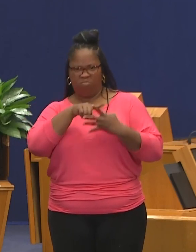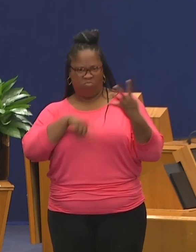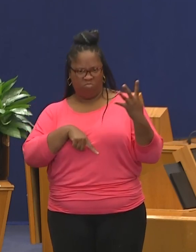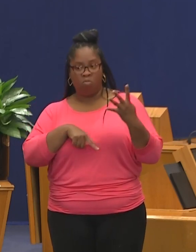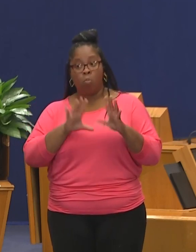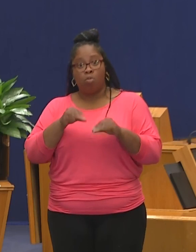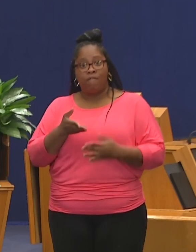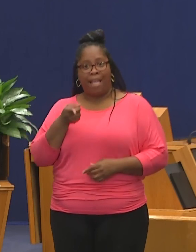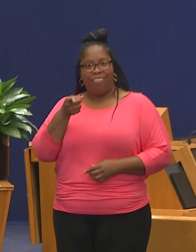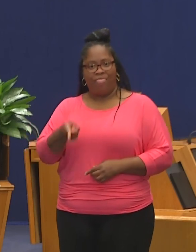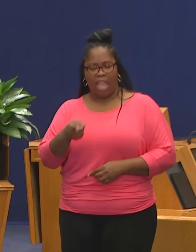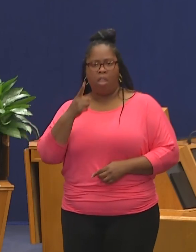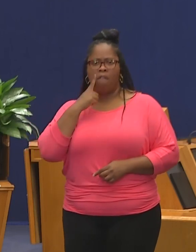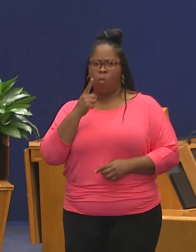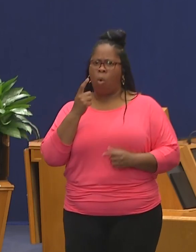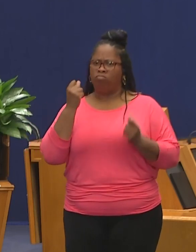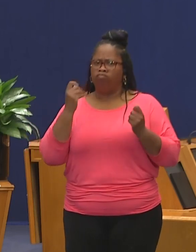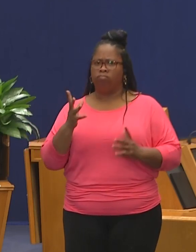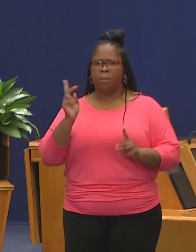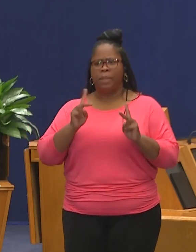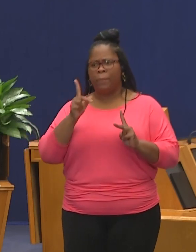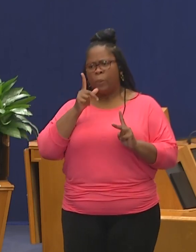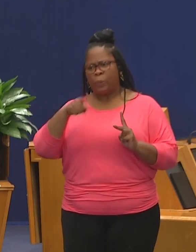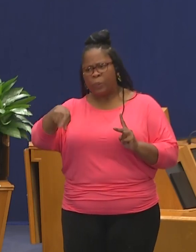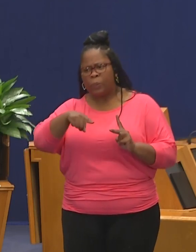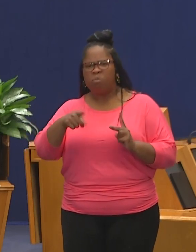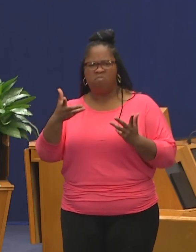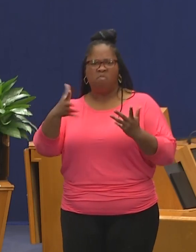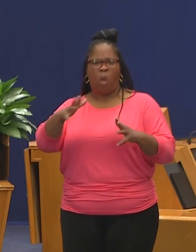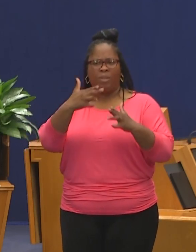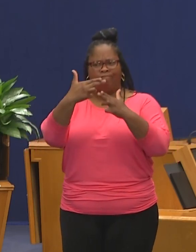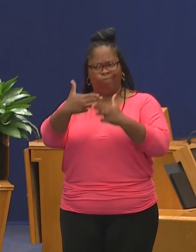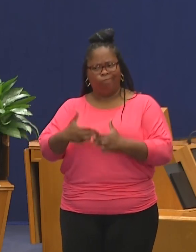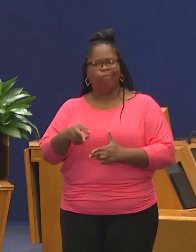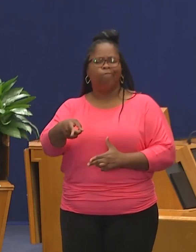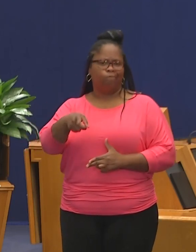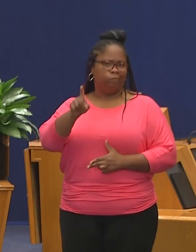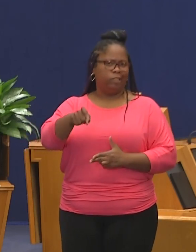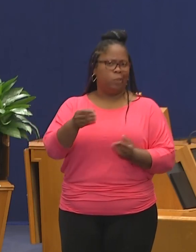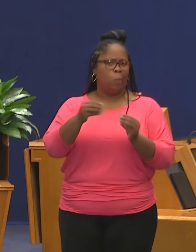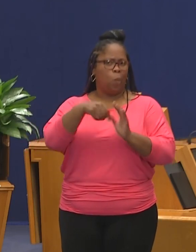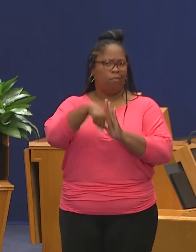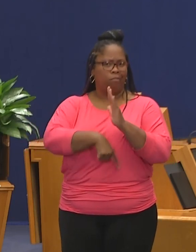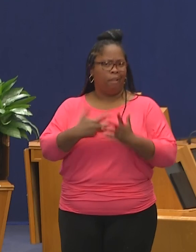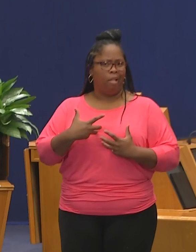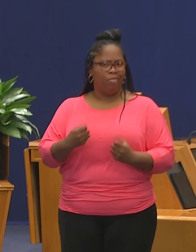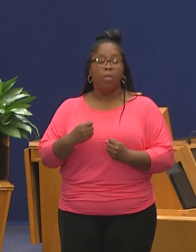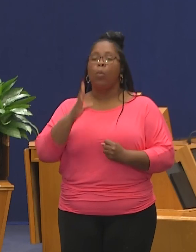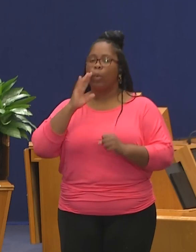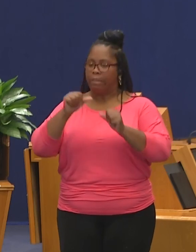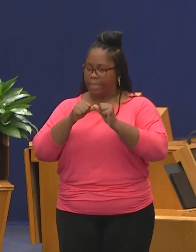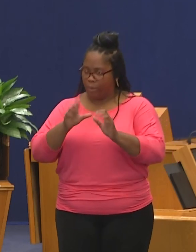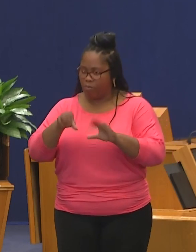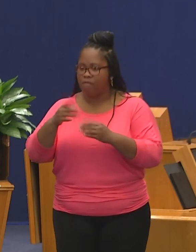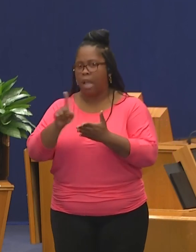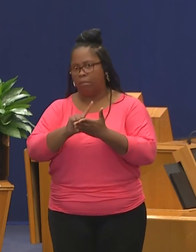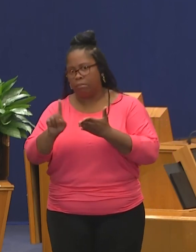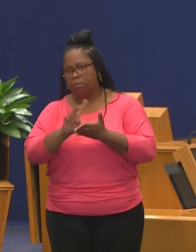HEALTH CONDITIONS OR MENTAL ILLNESS. THEY PROVIDE THOSE SERVICES ON THAT SITE TO A LARGE SET OF INDIVIDUALS WHO HAVE BEEN